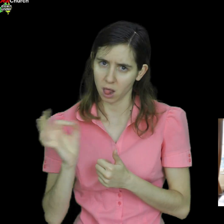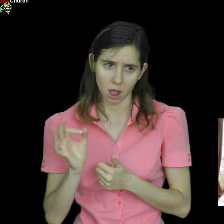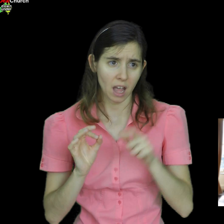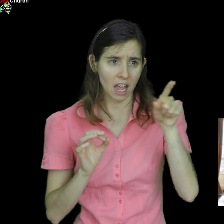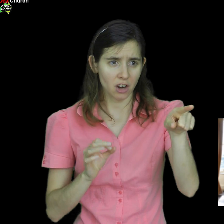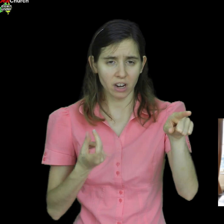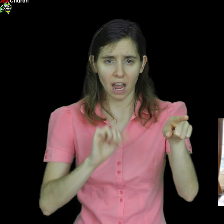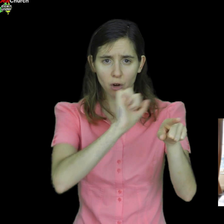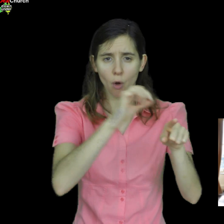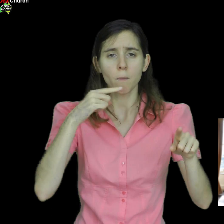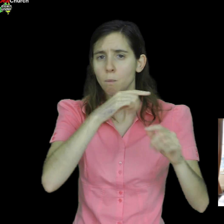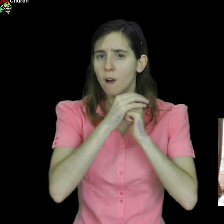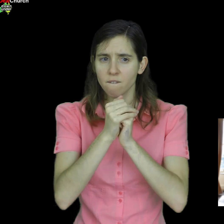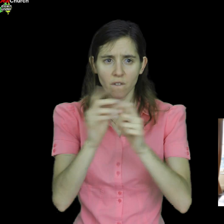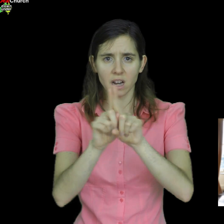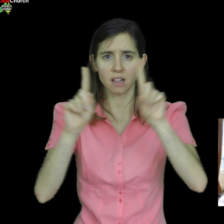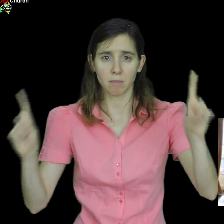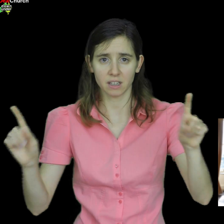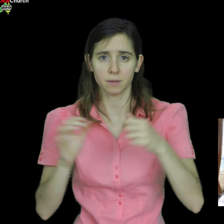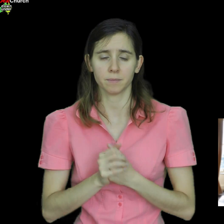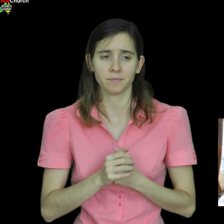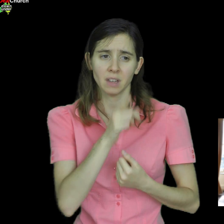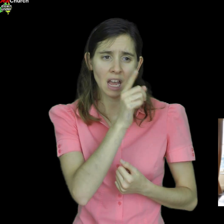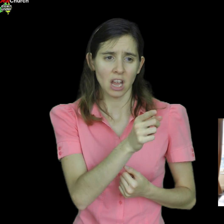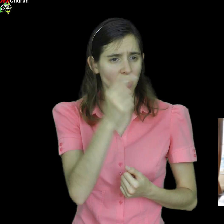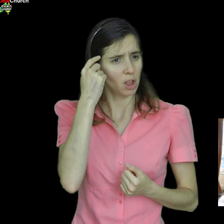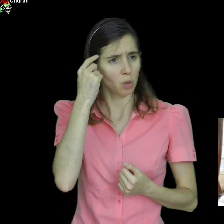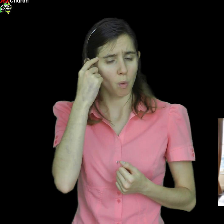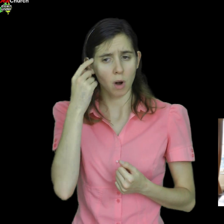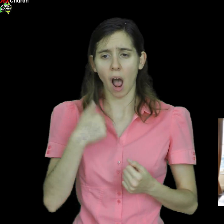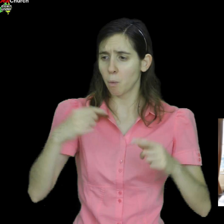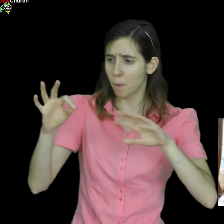her boyfriend had just parted. She had thought she would marry this man.